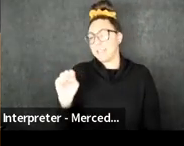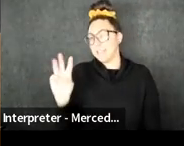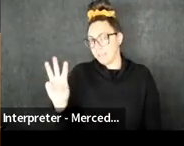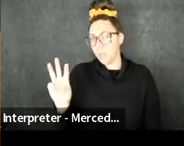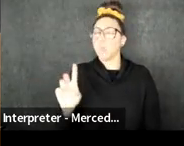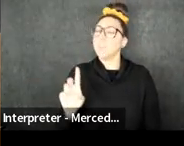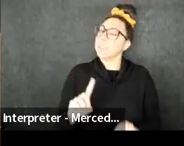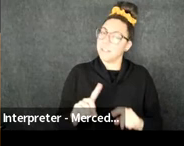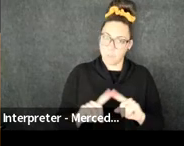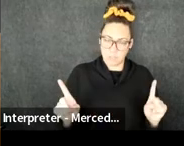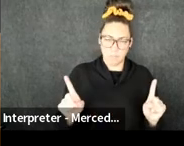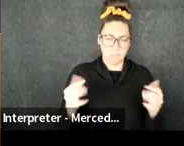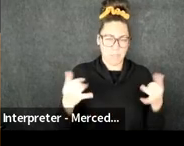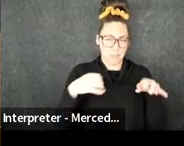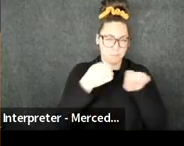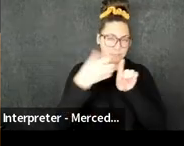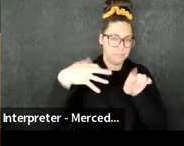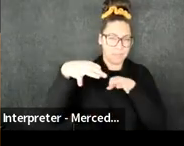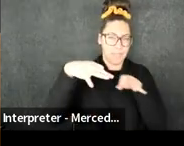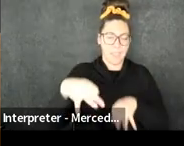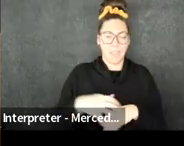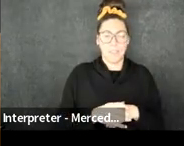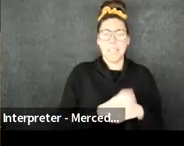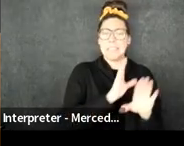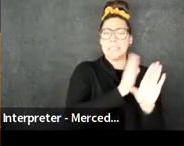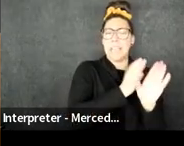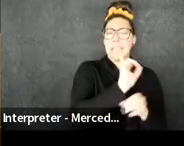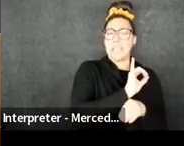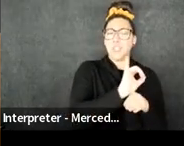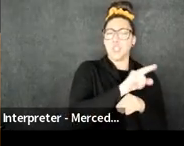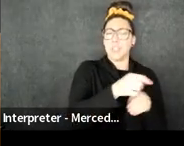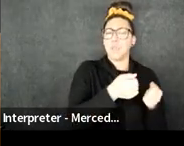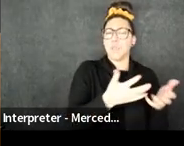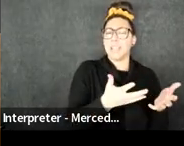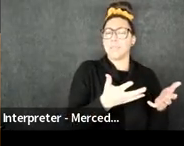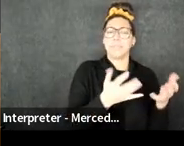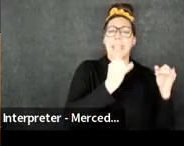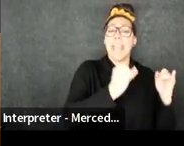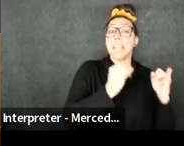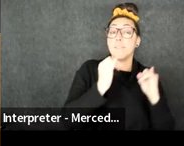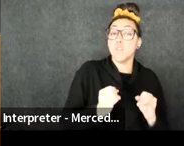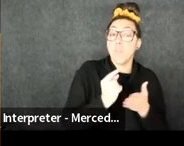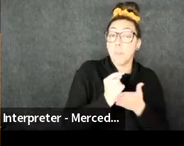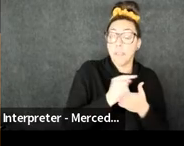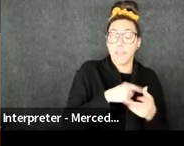So psych interns, they provide services such as individual therapy group therapy,